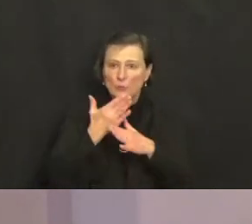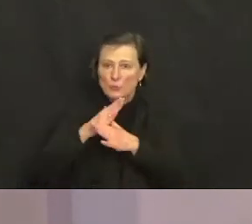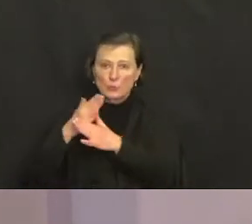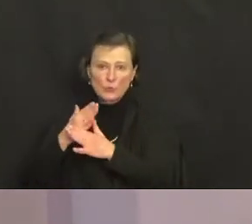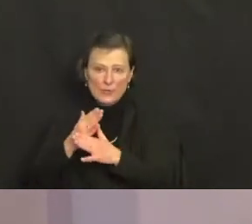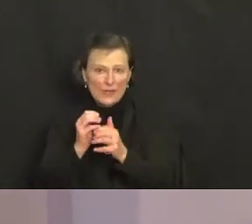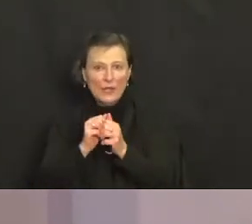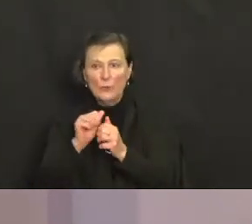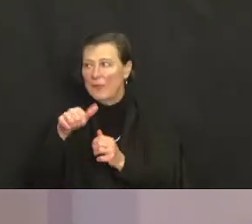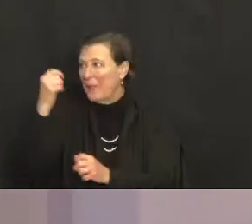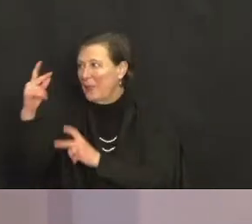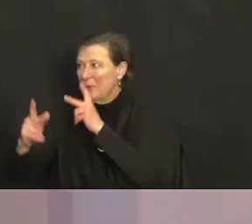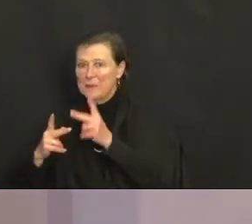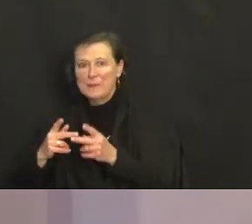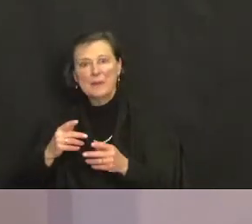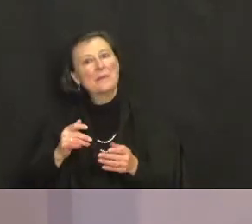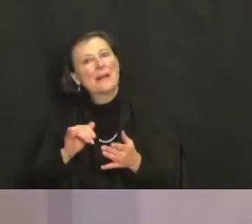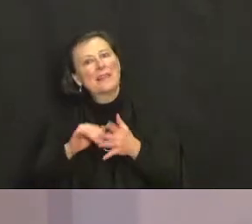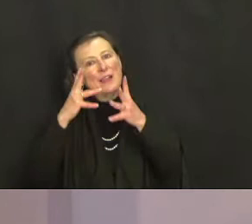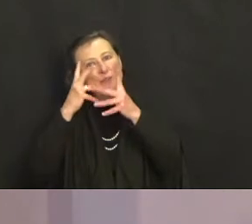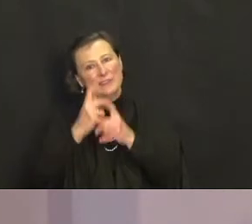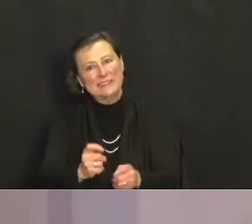May this tradition give us roots in our past.